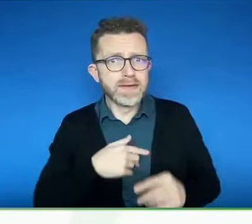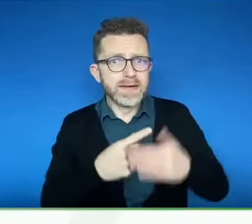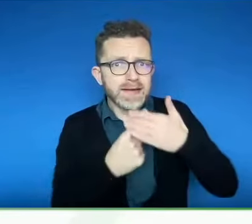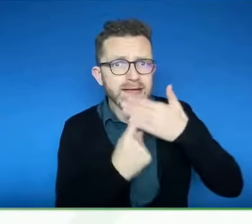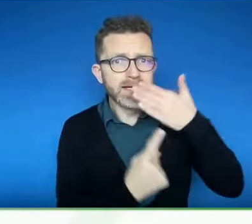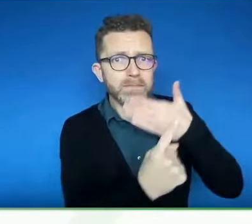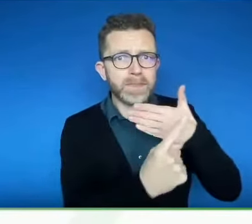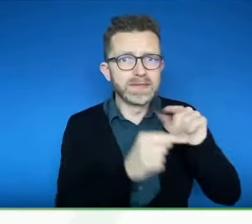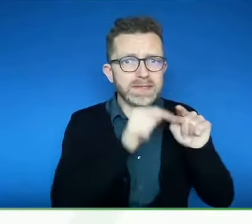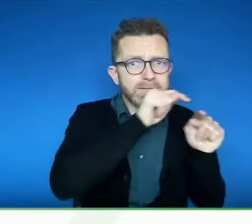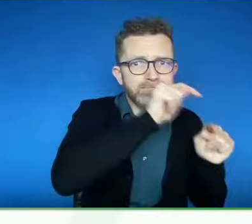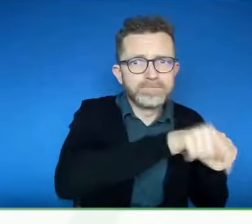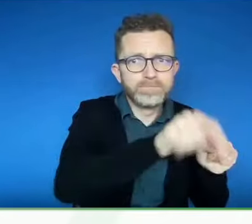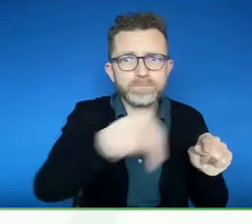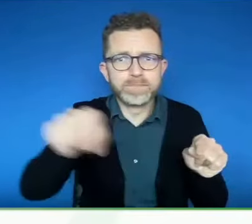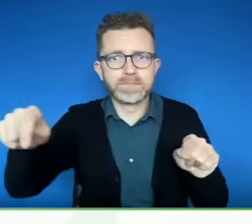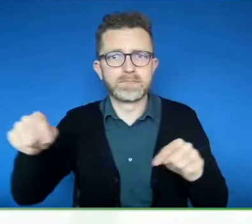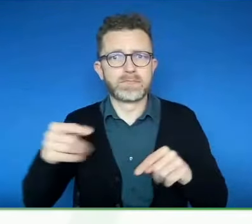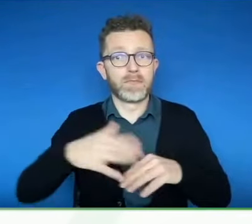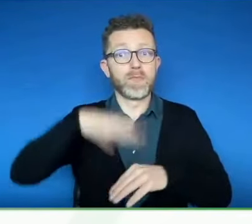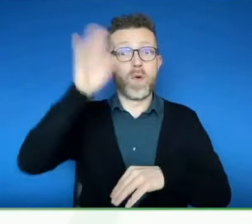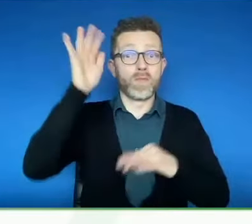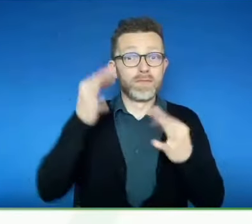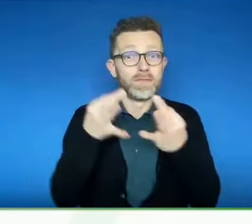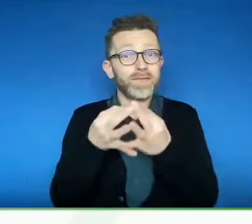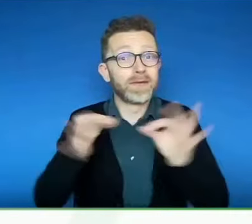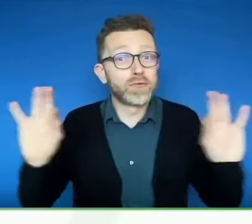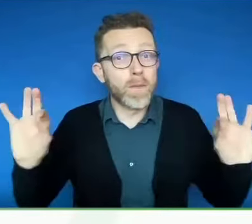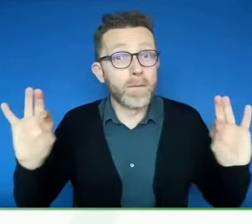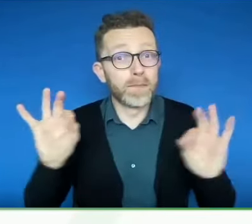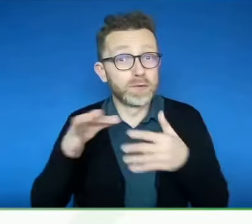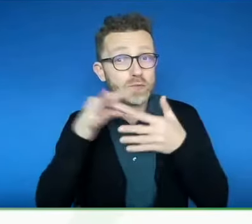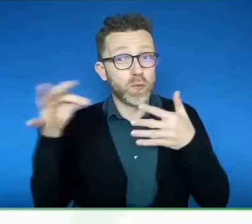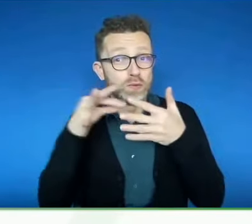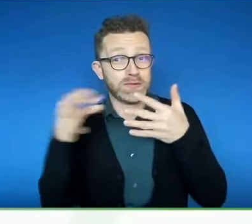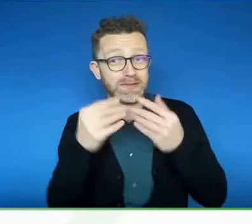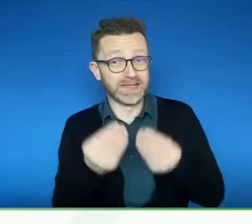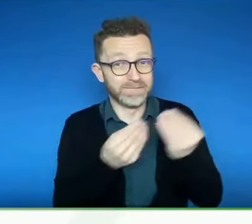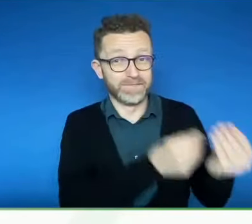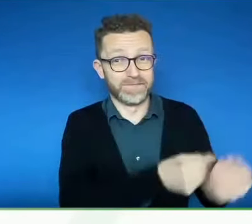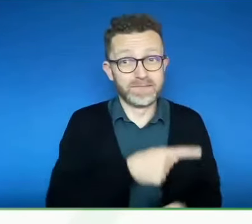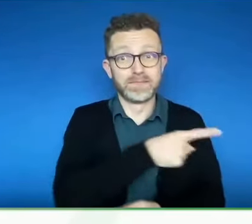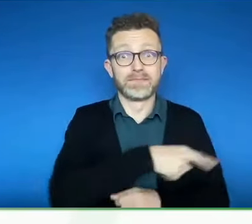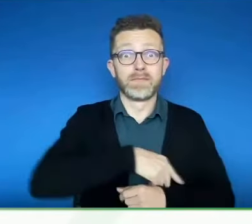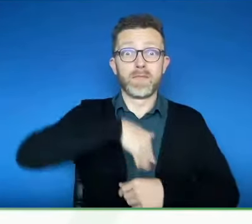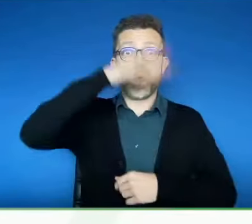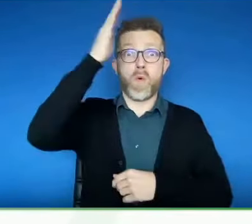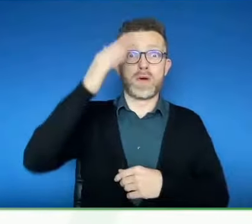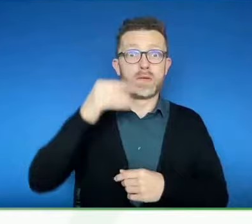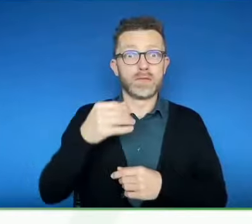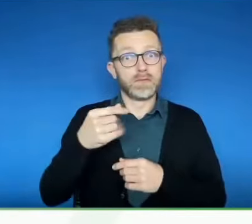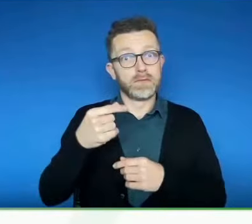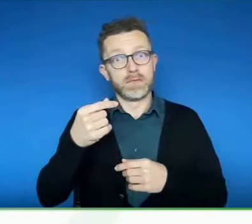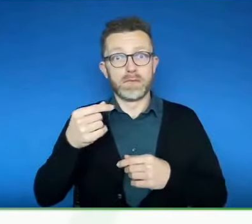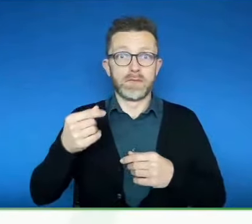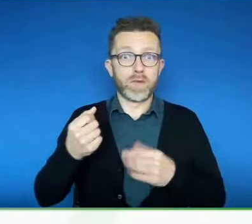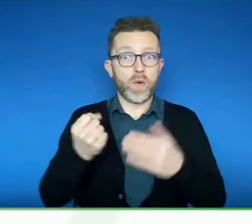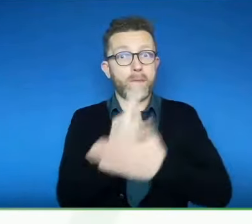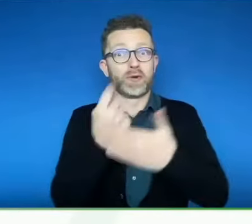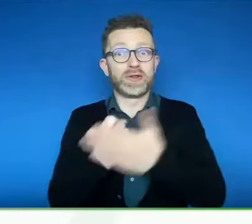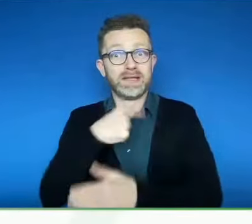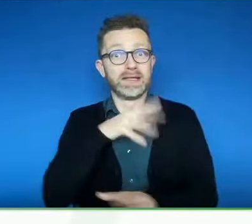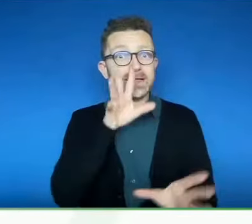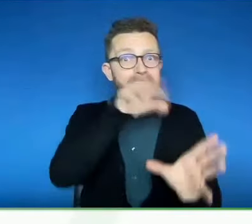a worker, part of the institution, hired she integrates the South